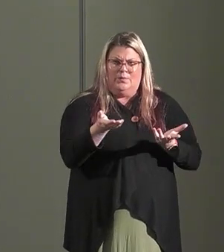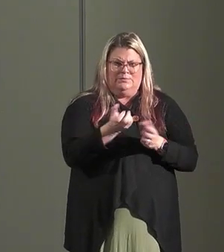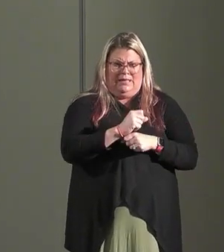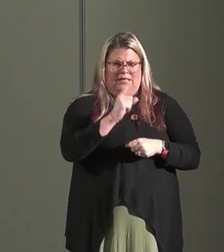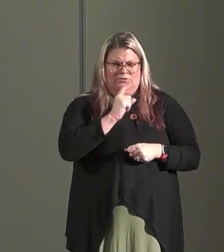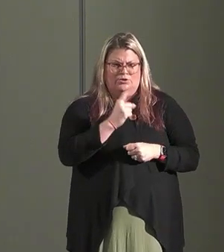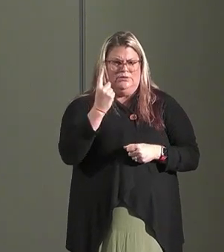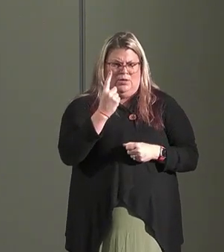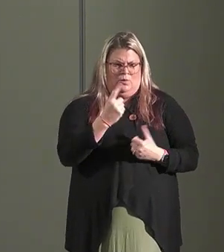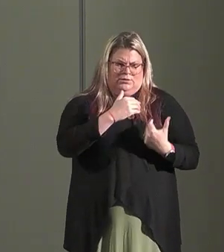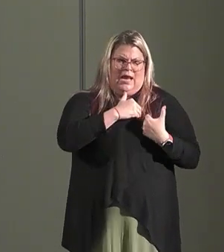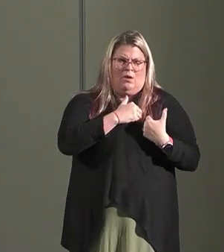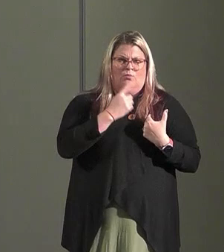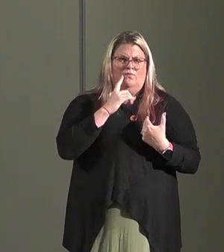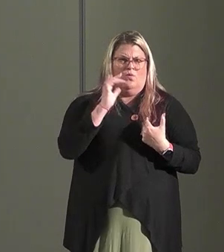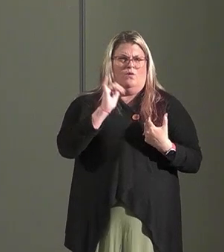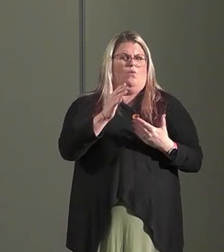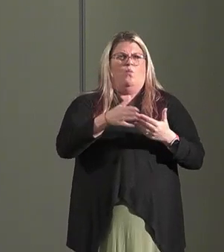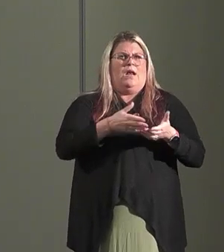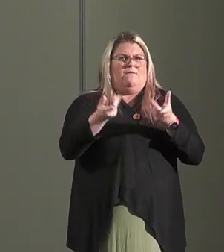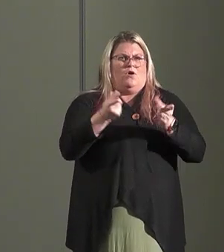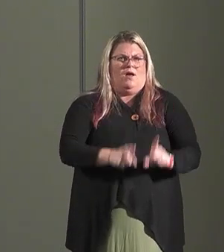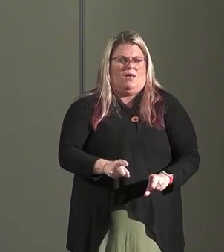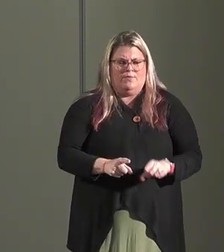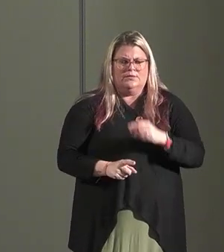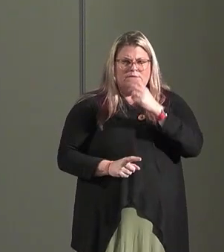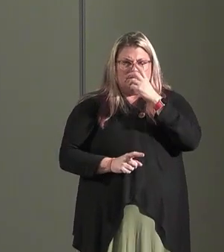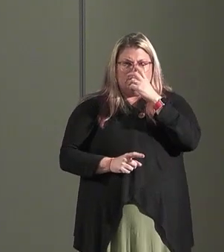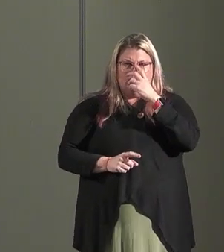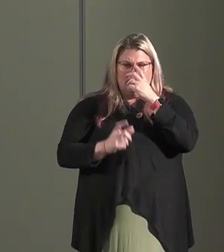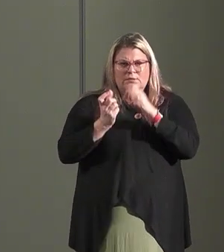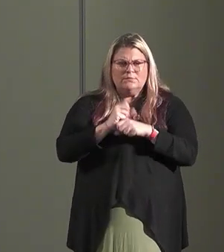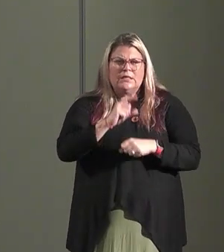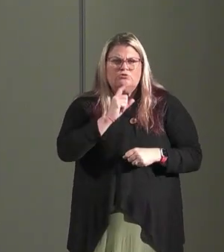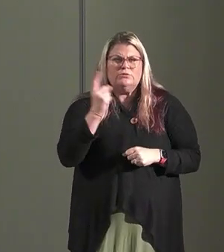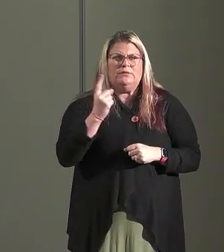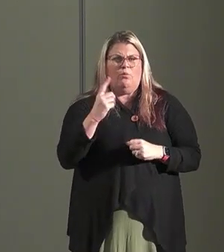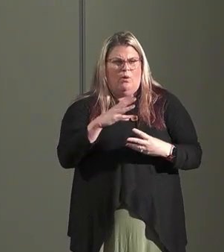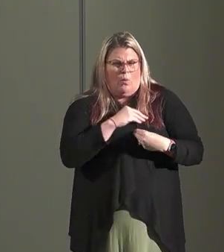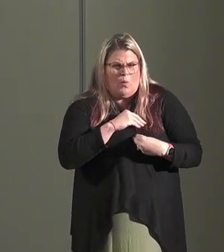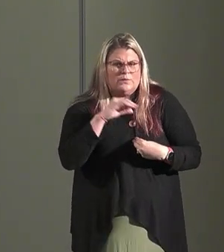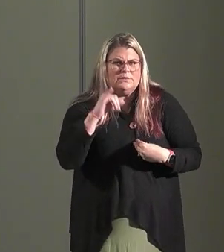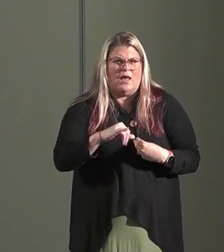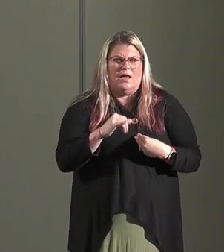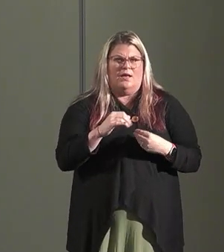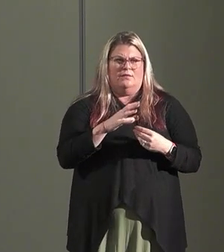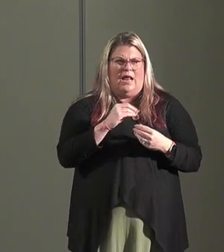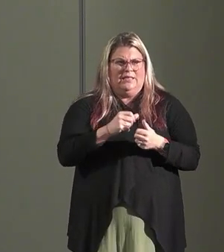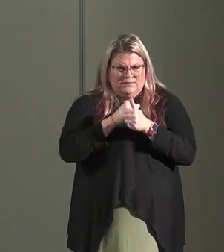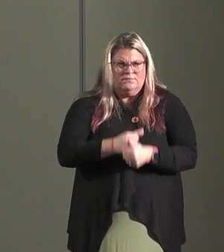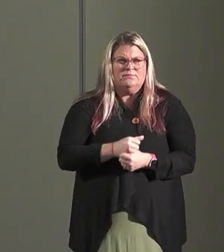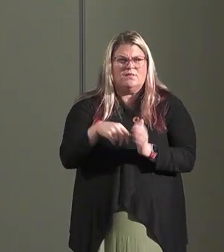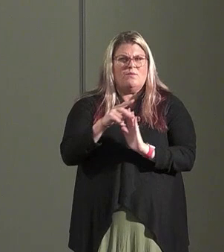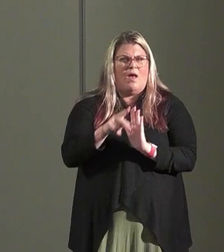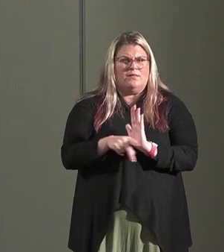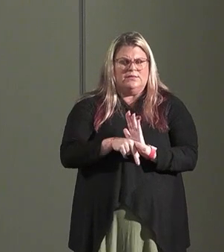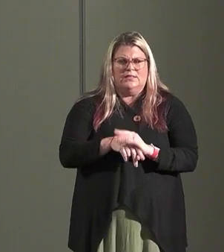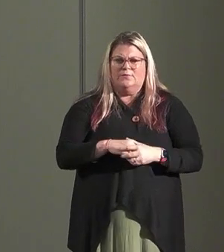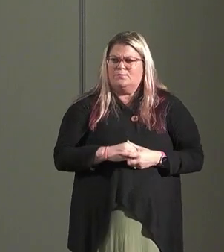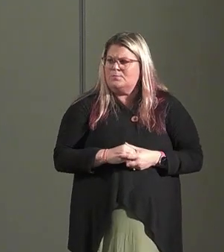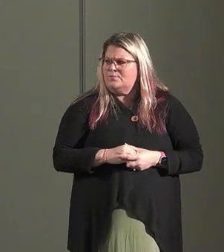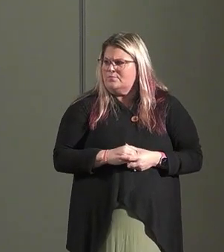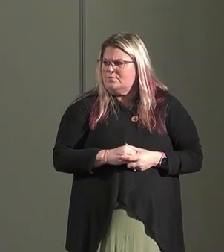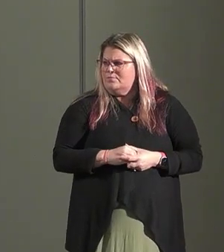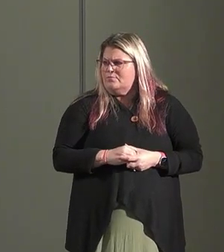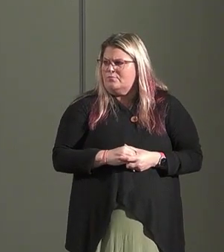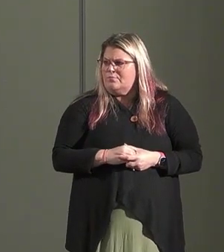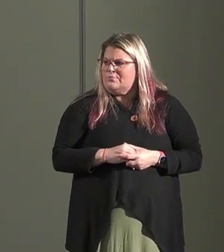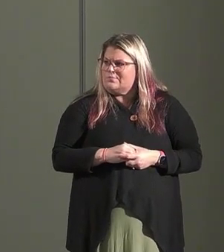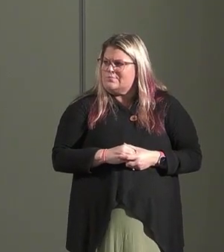owns whatever notion of that policy belongs "In their space. Accountability and policy.